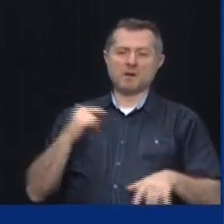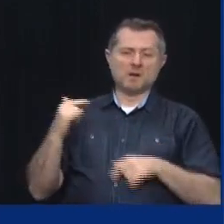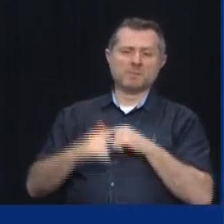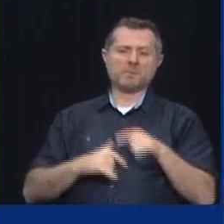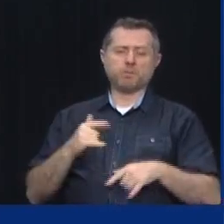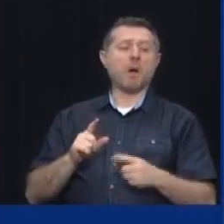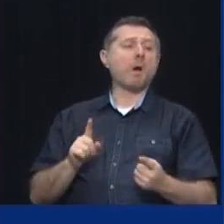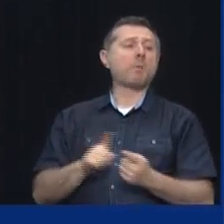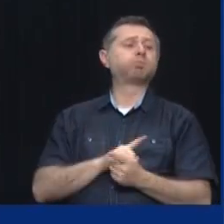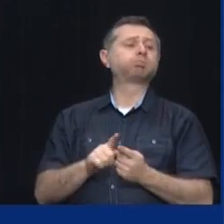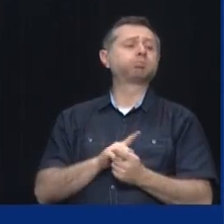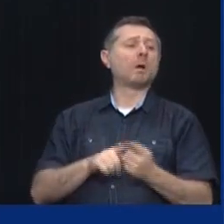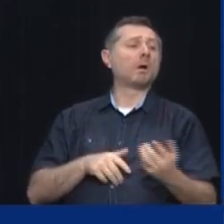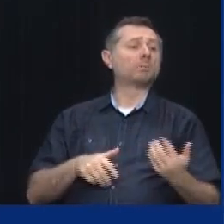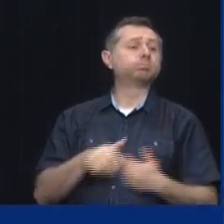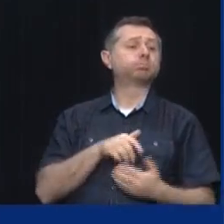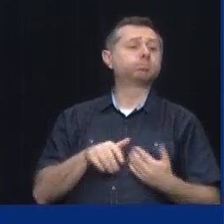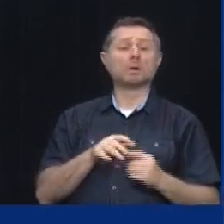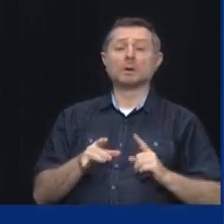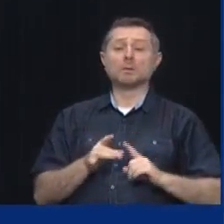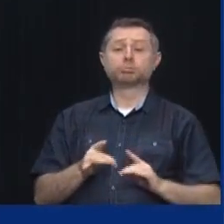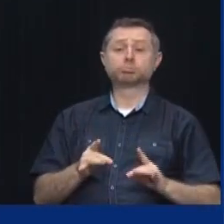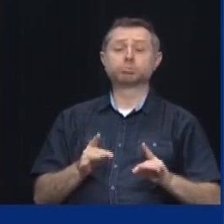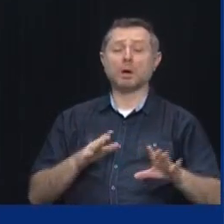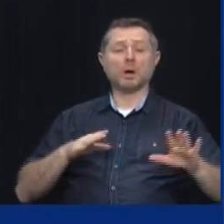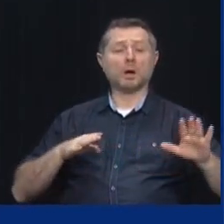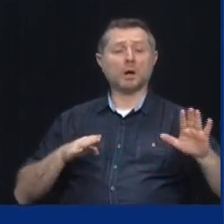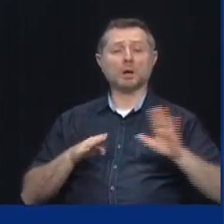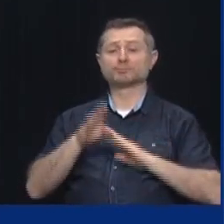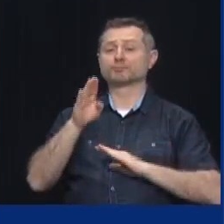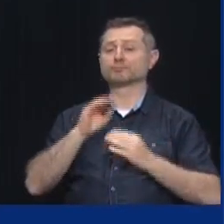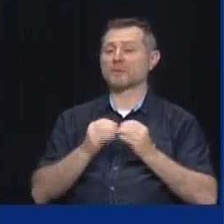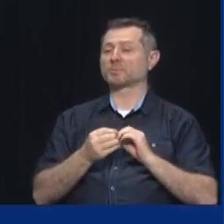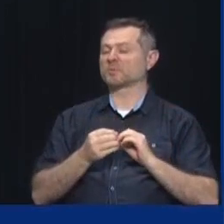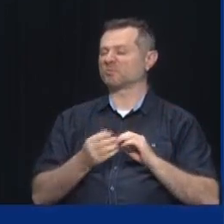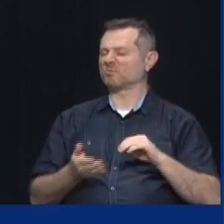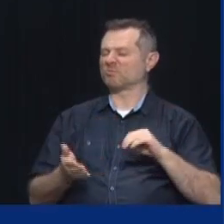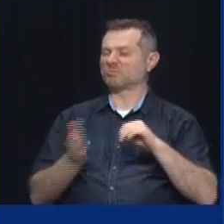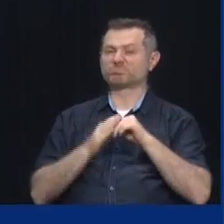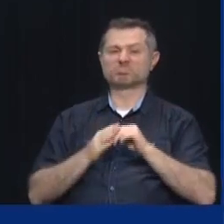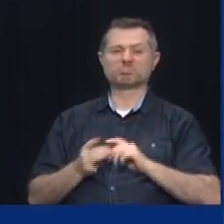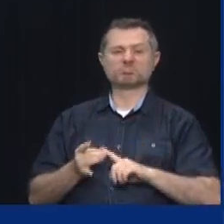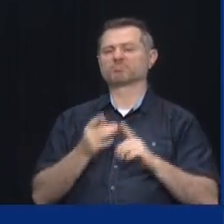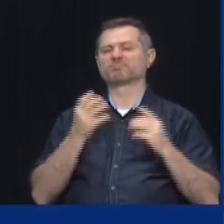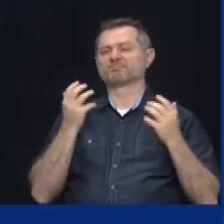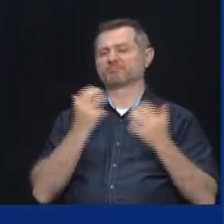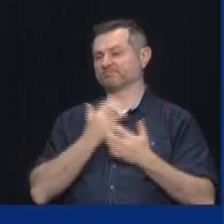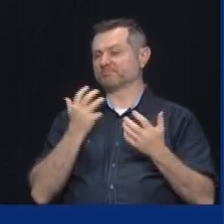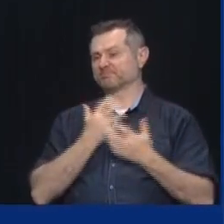FORGET CHINA. IT GOT ON A PLANE AND WENT TO SPAIN AND ITALY AND FRANCE AND